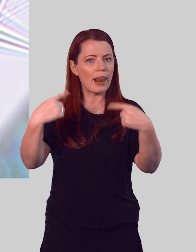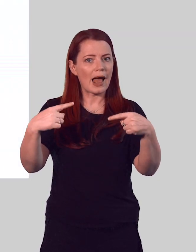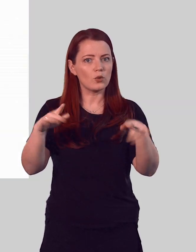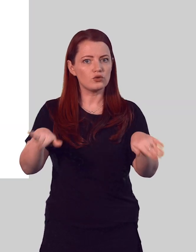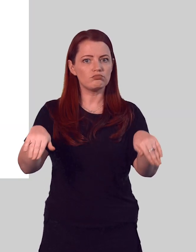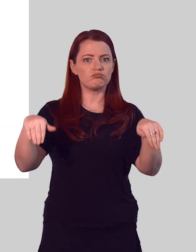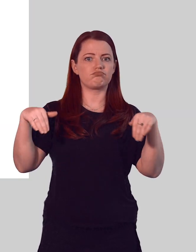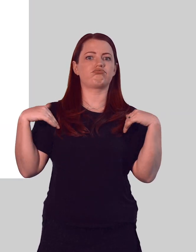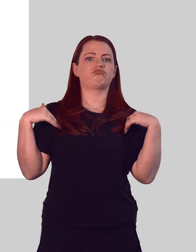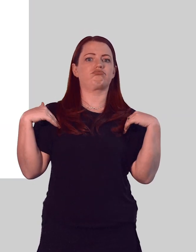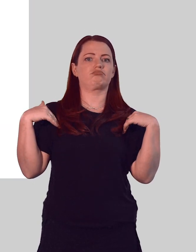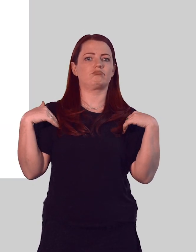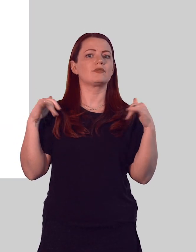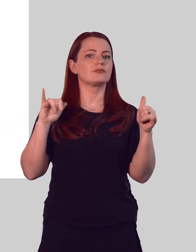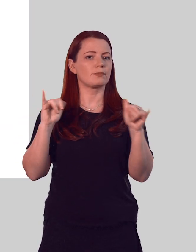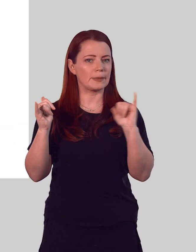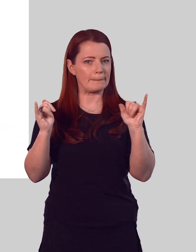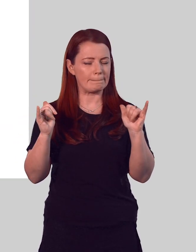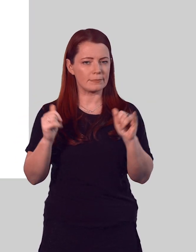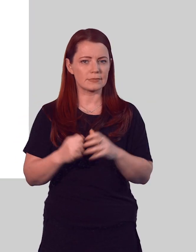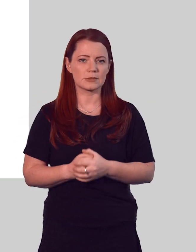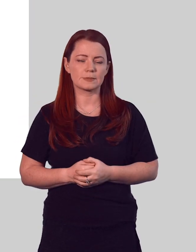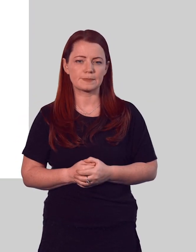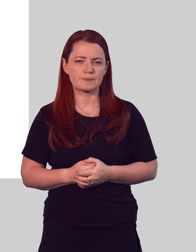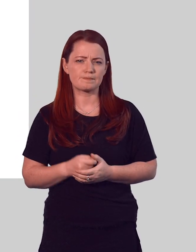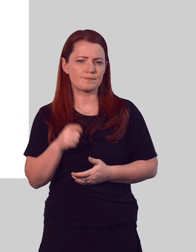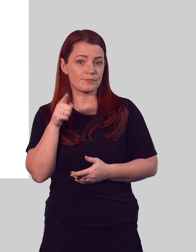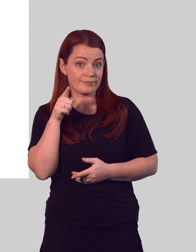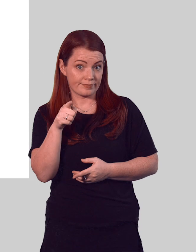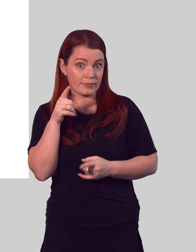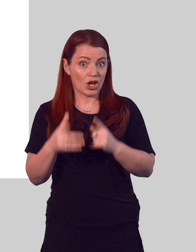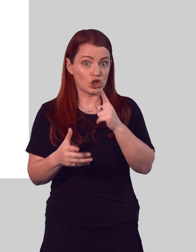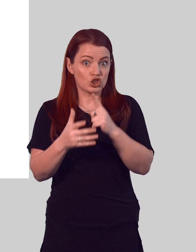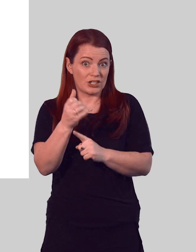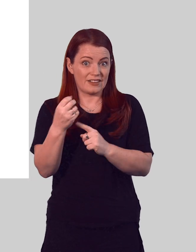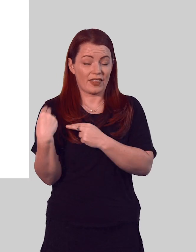The way this is achieved in the delegation which takes place in a fictional hotel